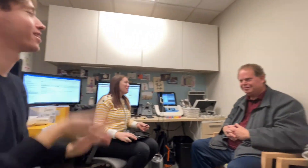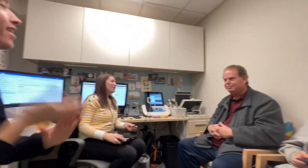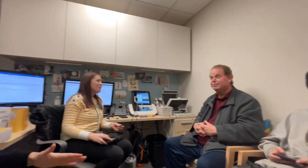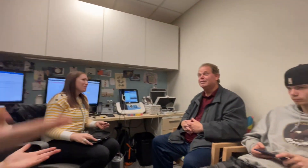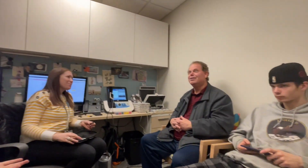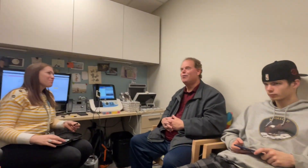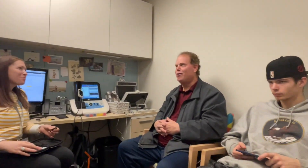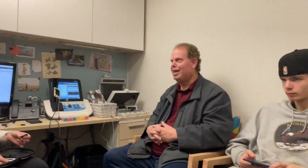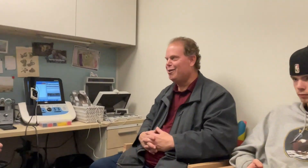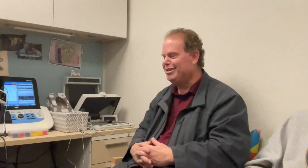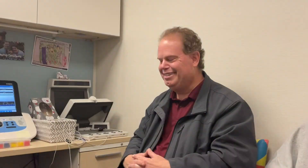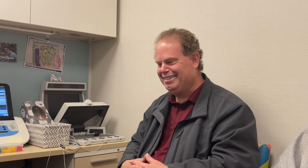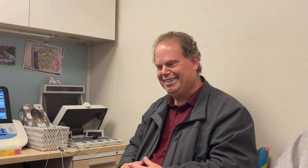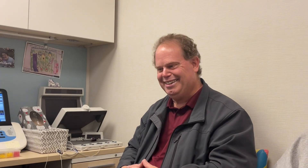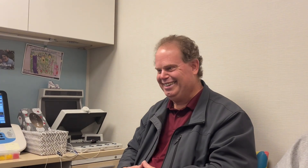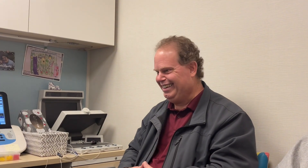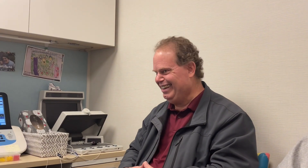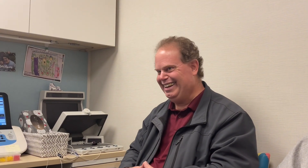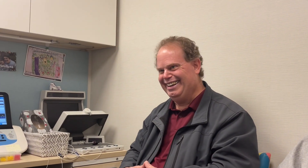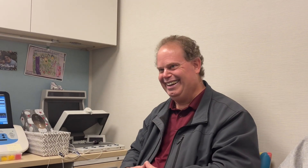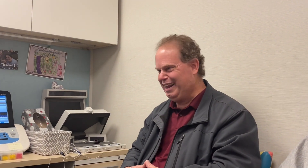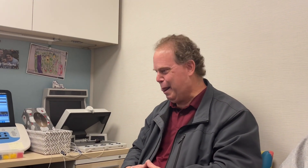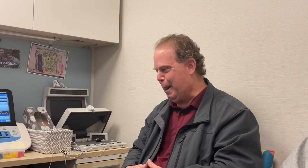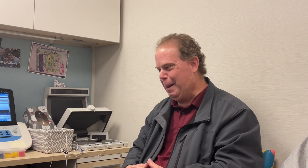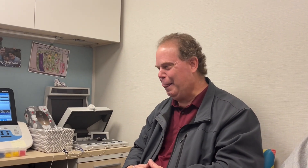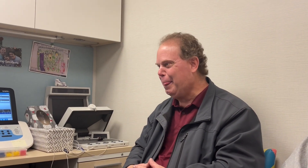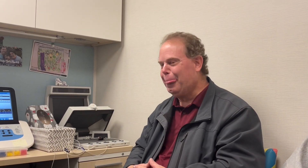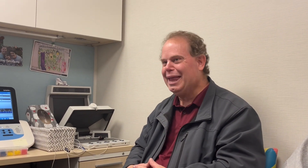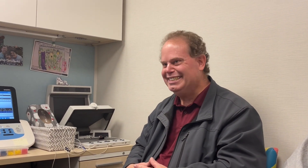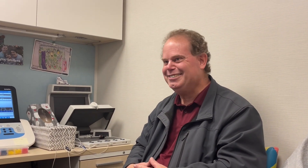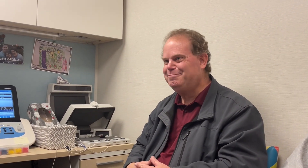so yeah yeah so I know amazing right